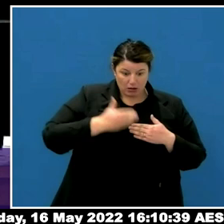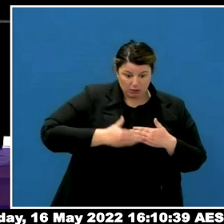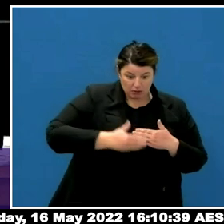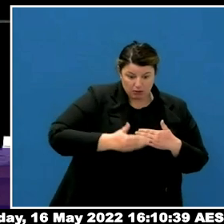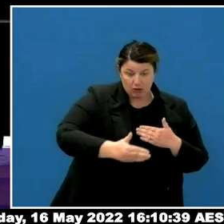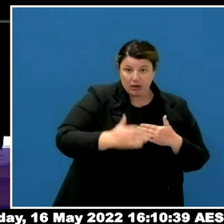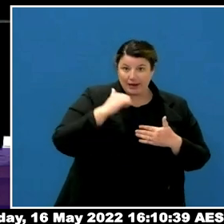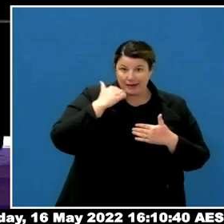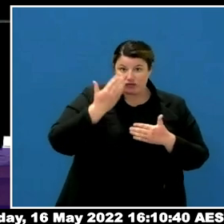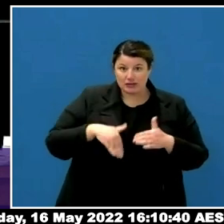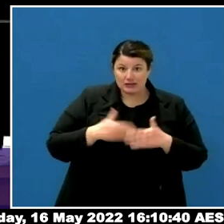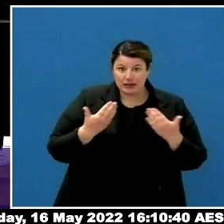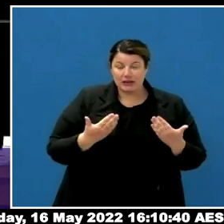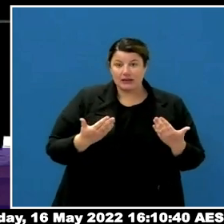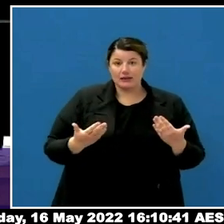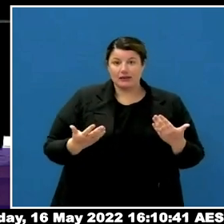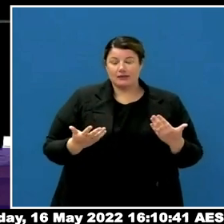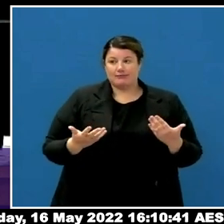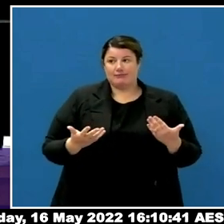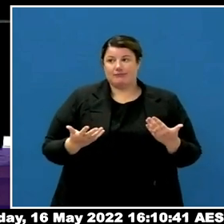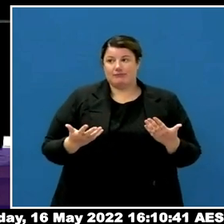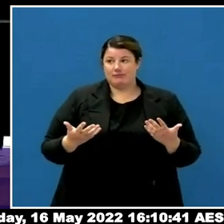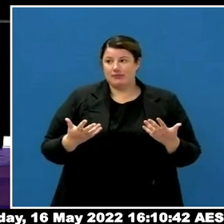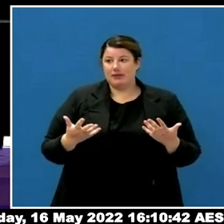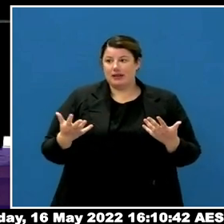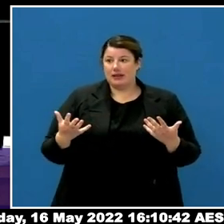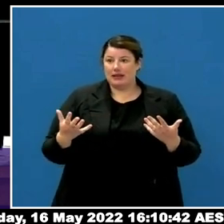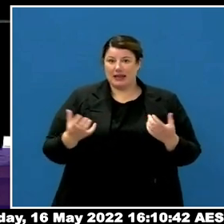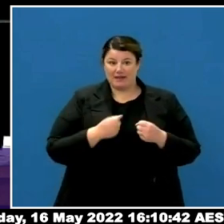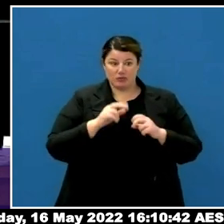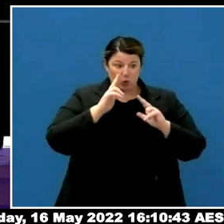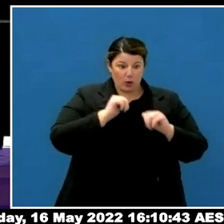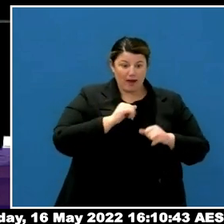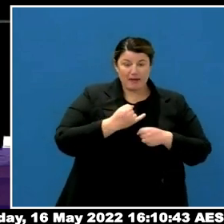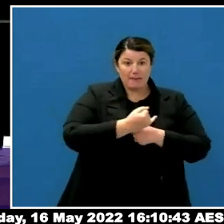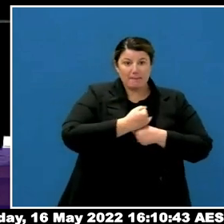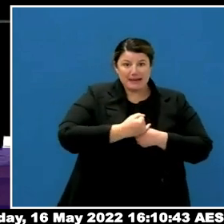They've got to look after the medical needs of the clients.